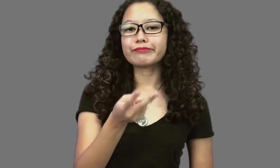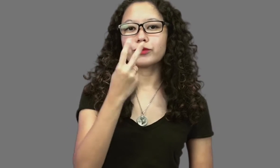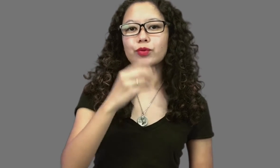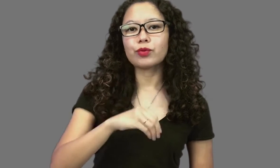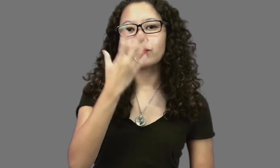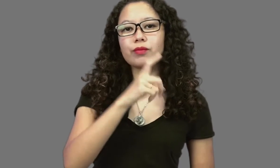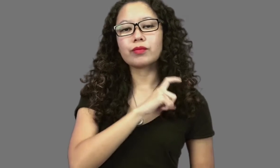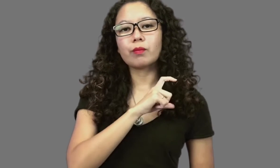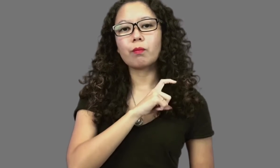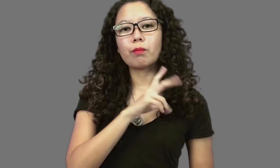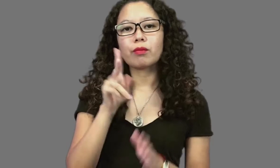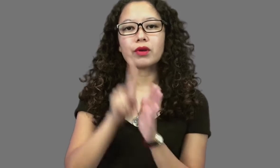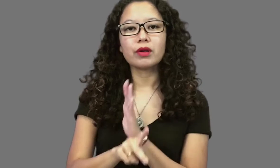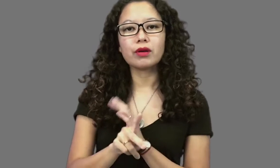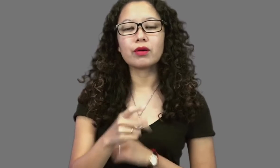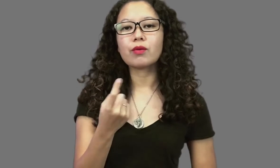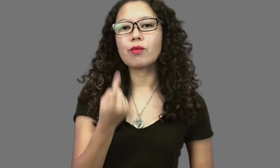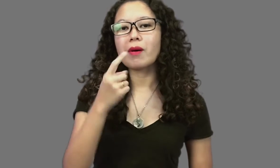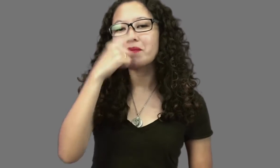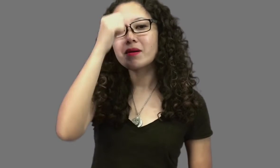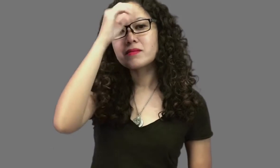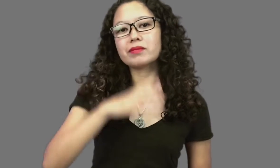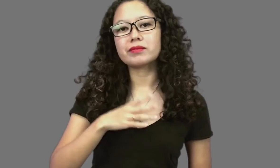two White police officers killed a Black man